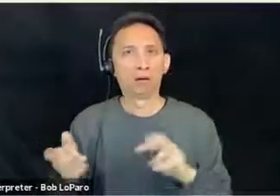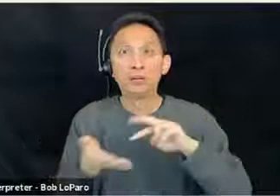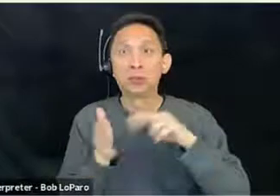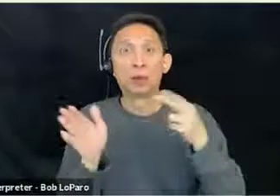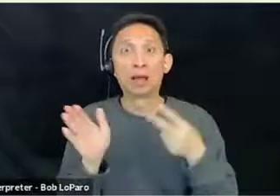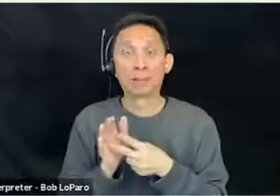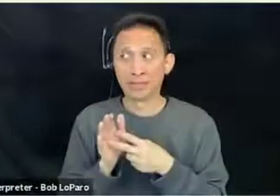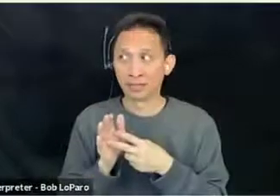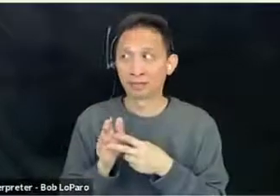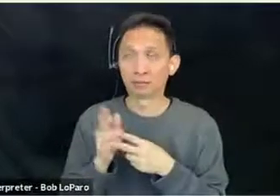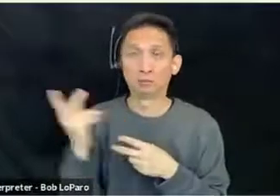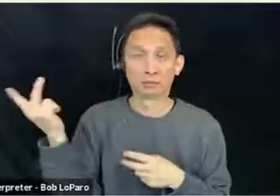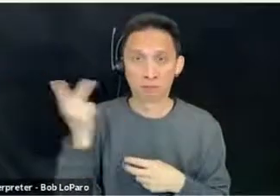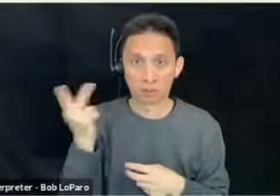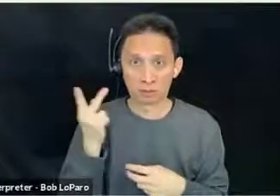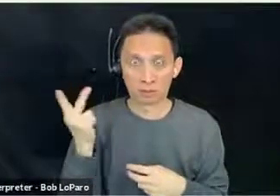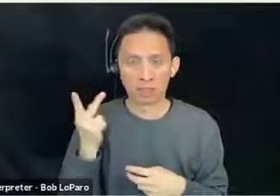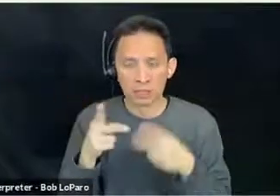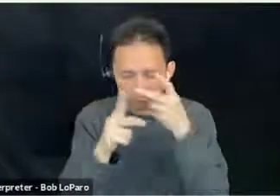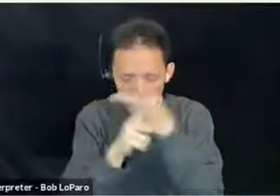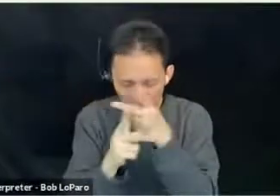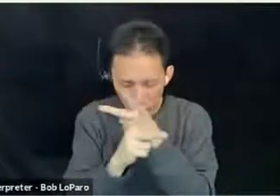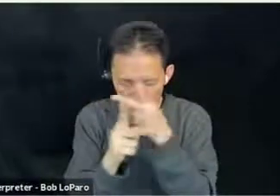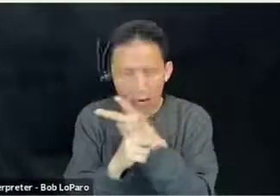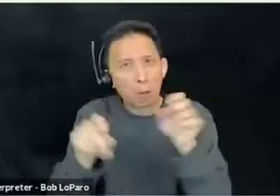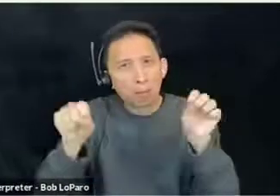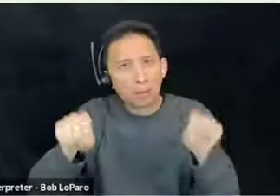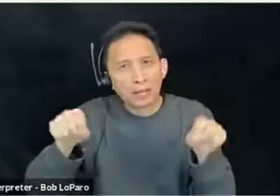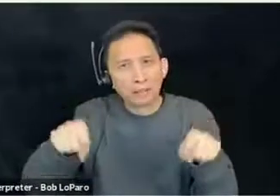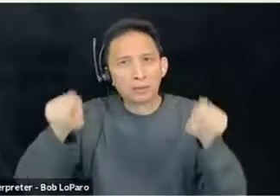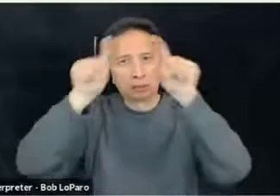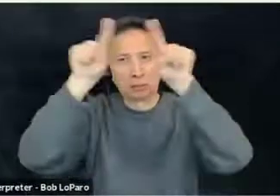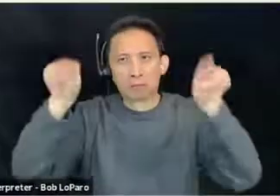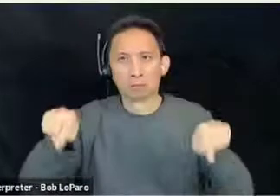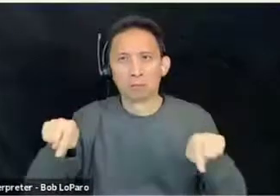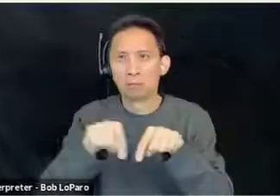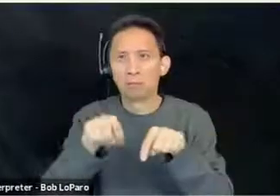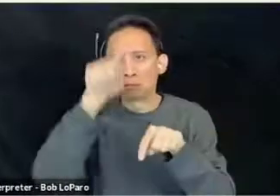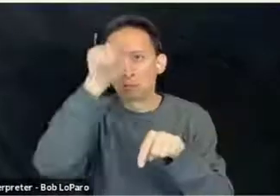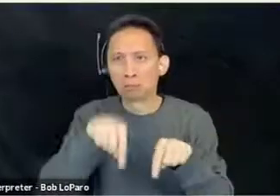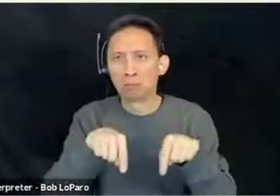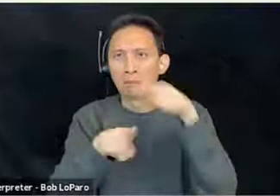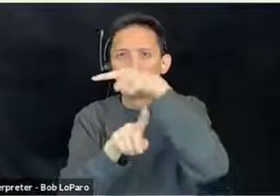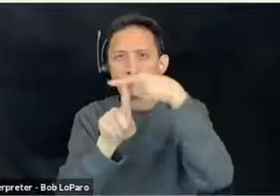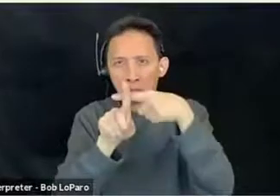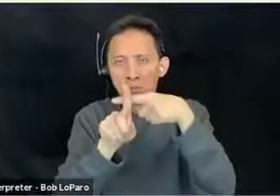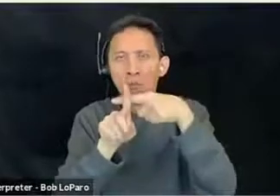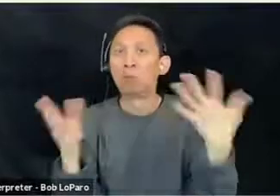And so, when we put those two together, we each had a 50% chance